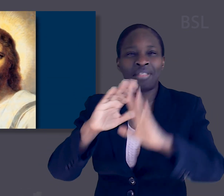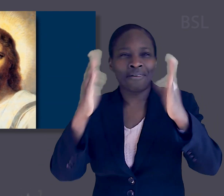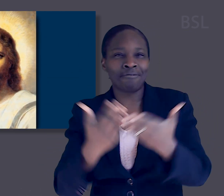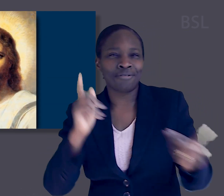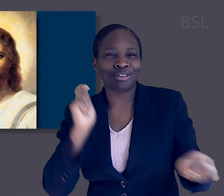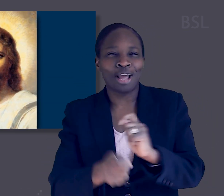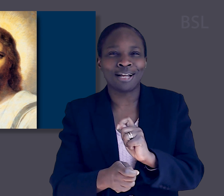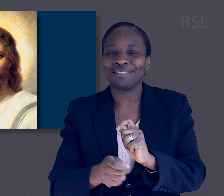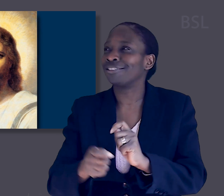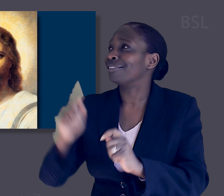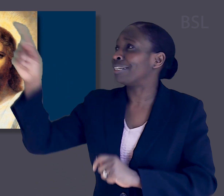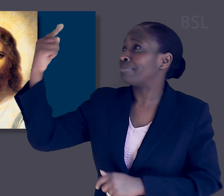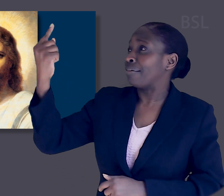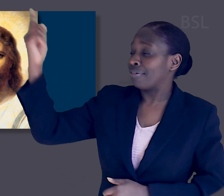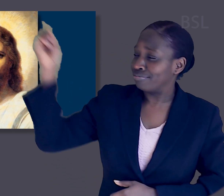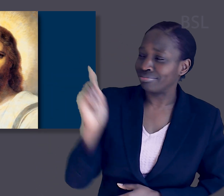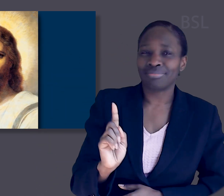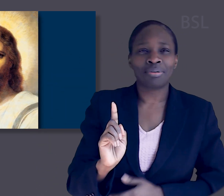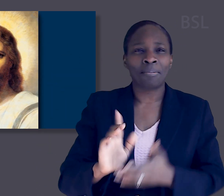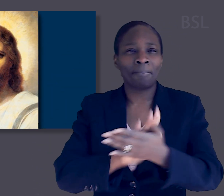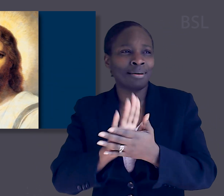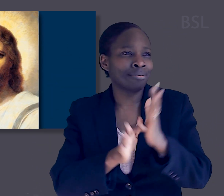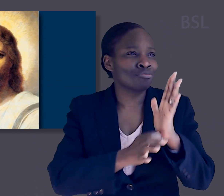Because of Him, everything is better.